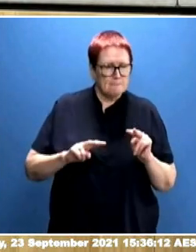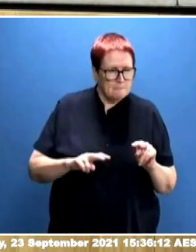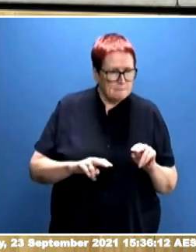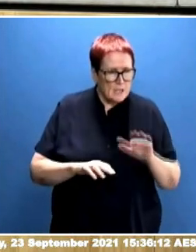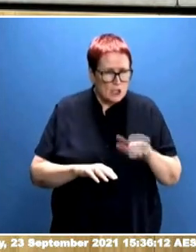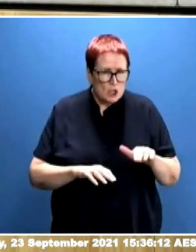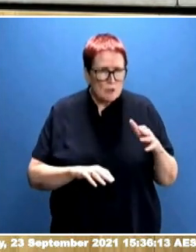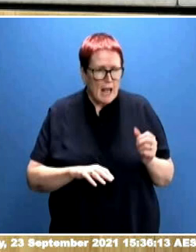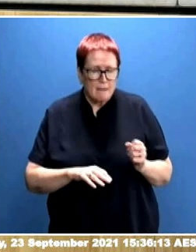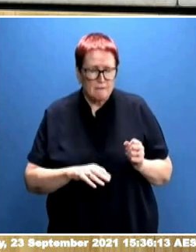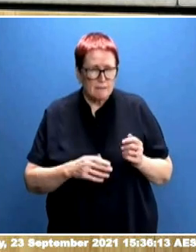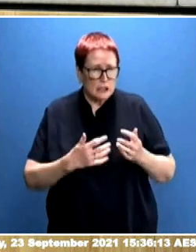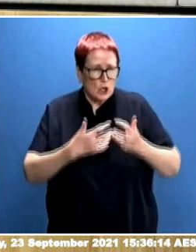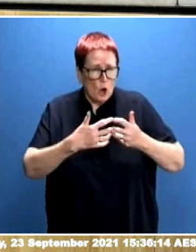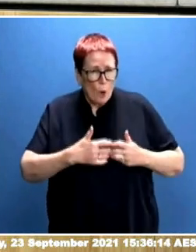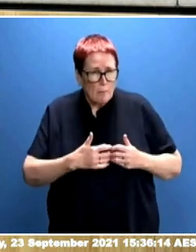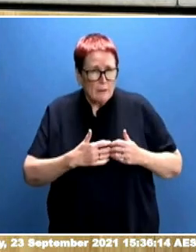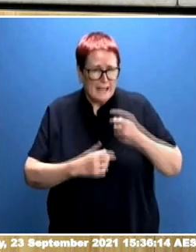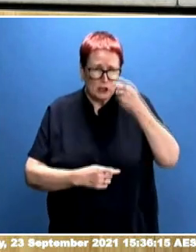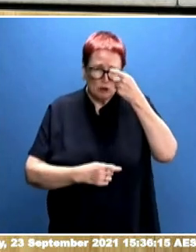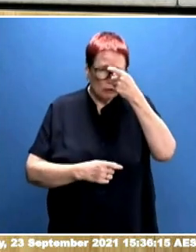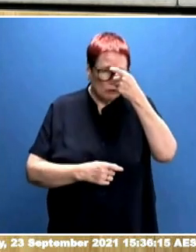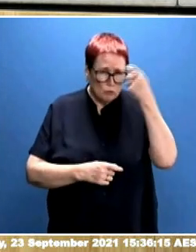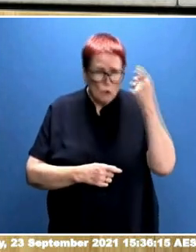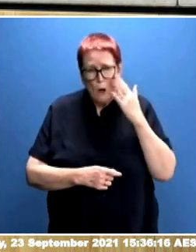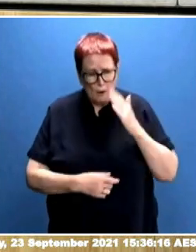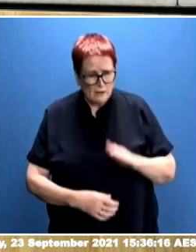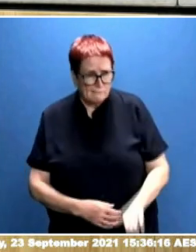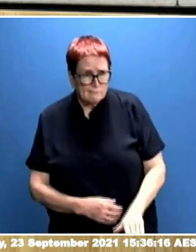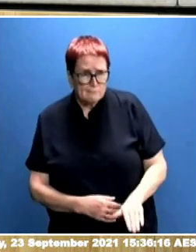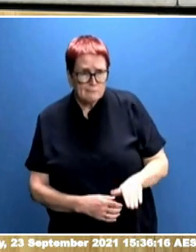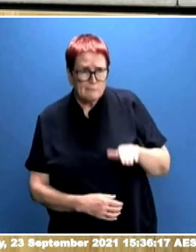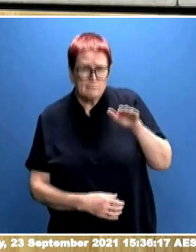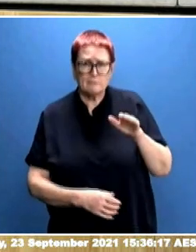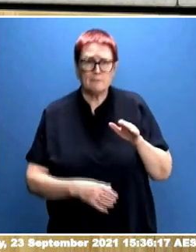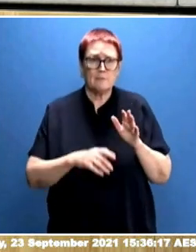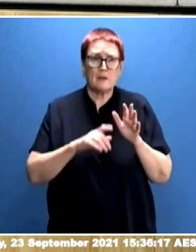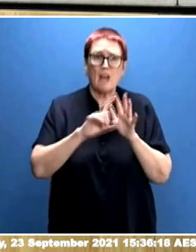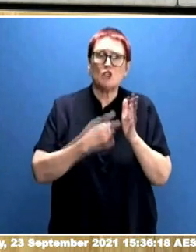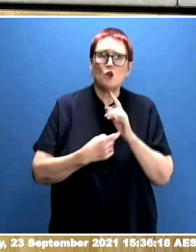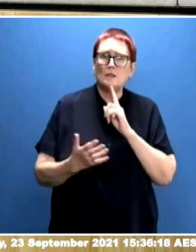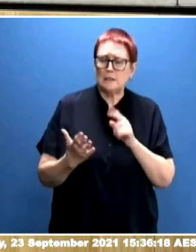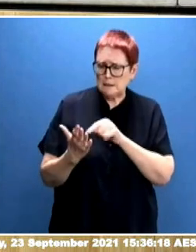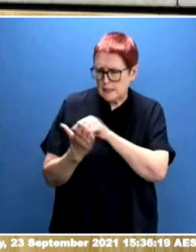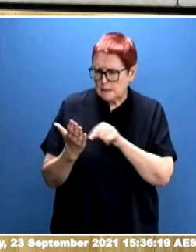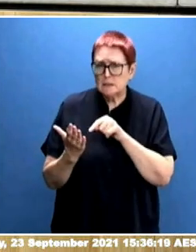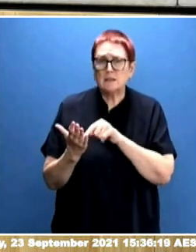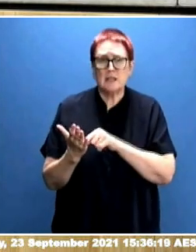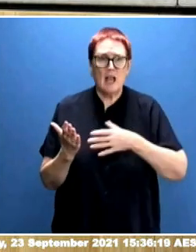developmental trauma, and she says in her headnotes 'require high levels of